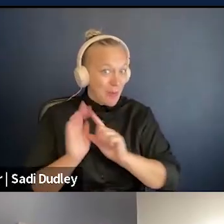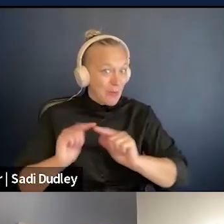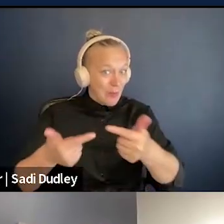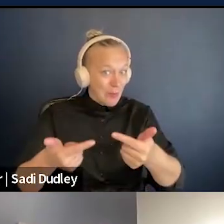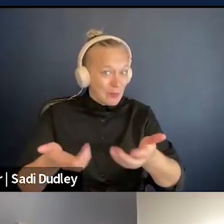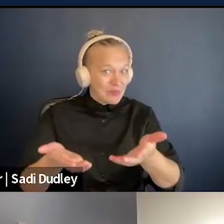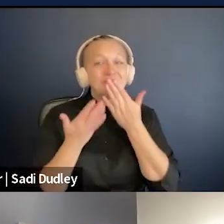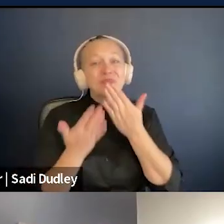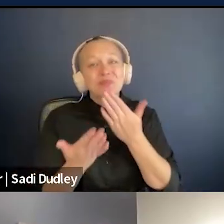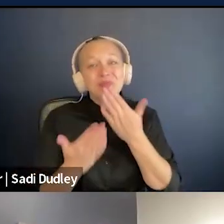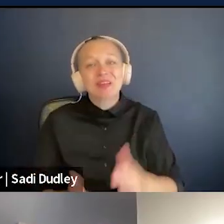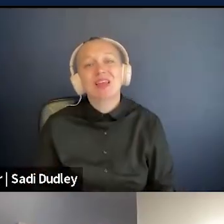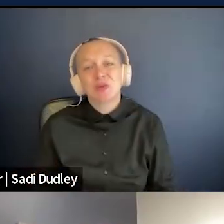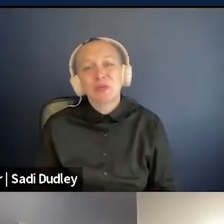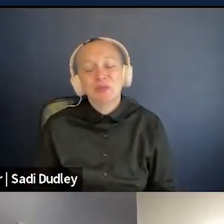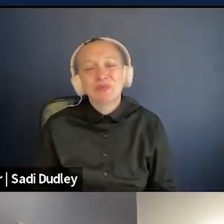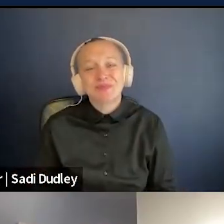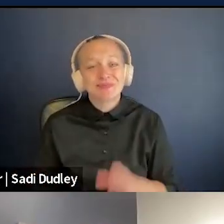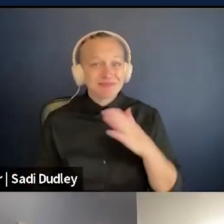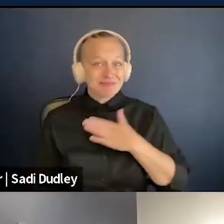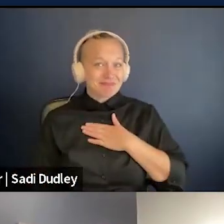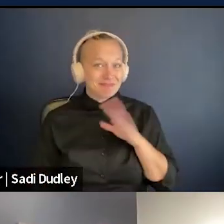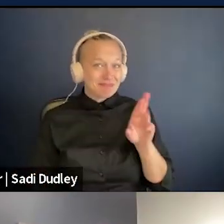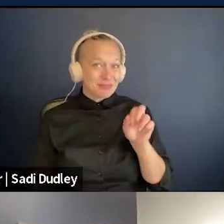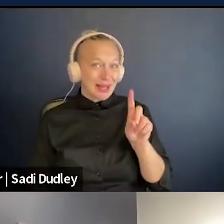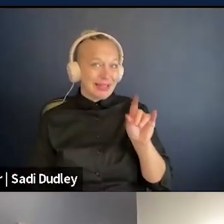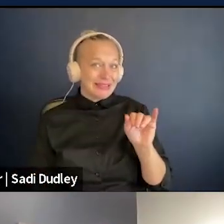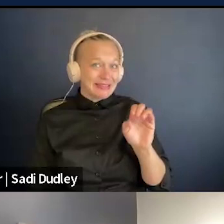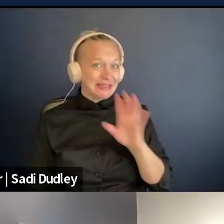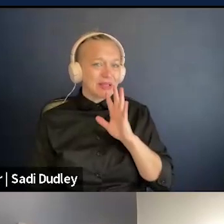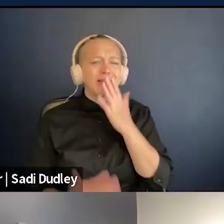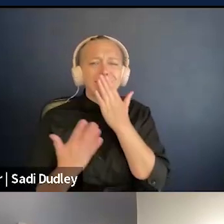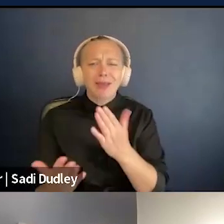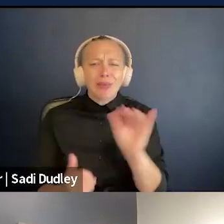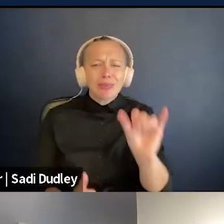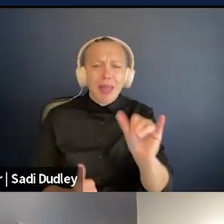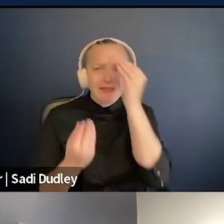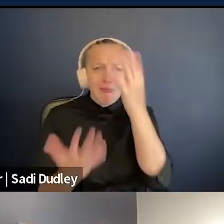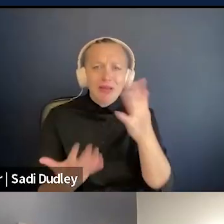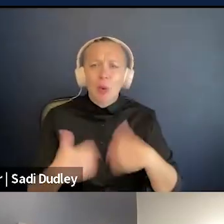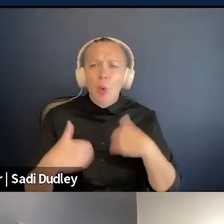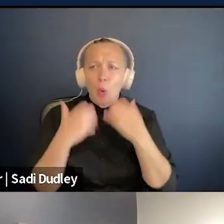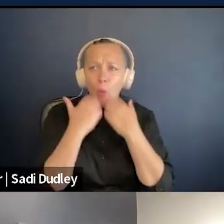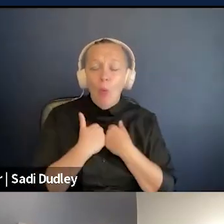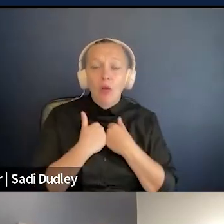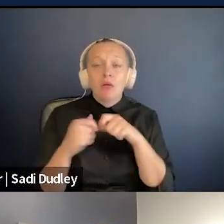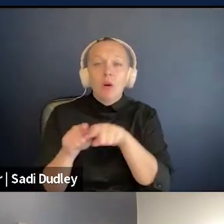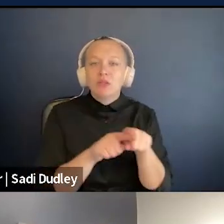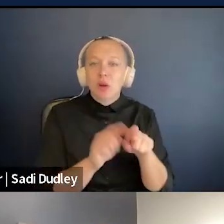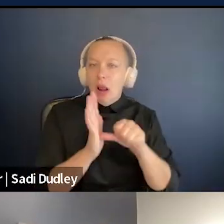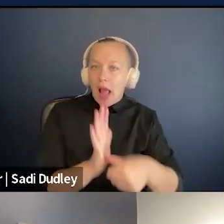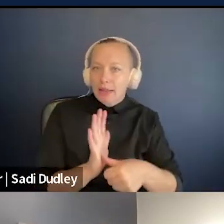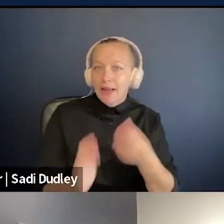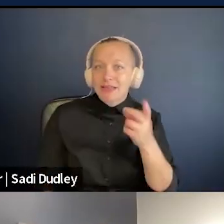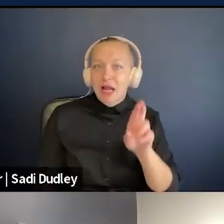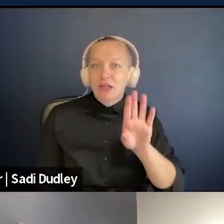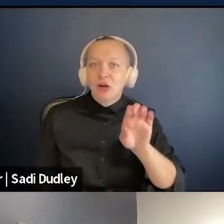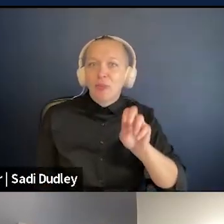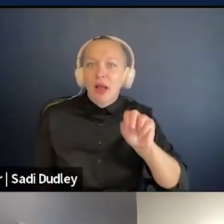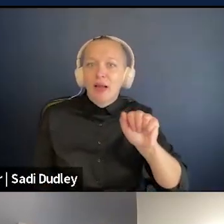Awesome. This is Brandy. Thank you all for that really insightful conversation. I also want to highlight that Dr. Benavidez left a resource in the chat.